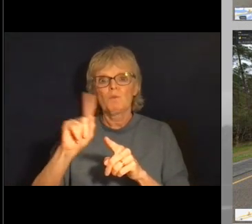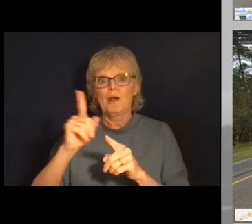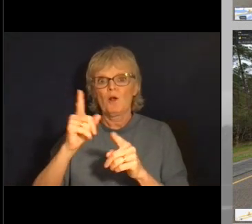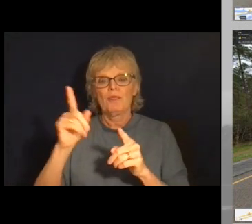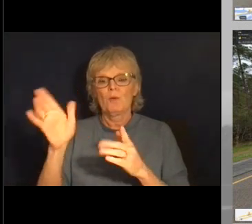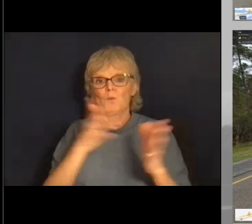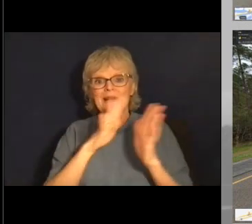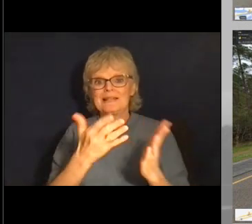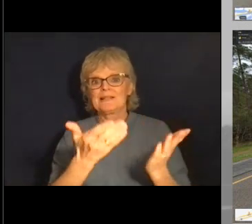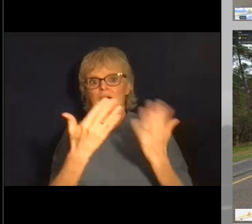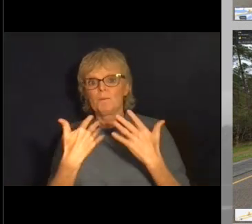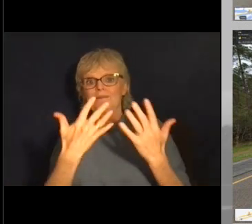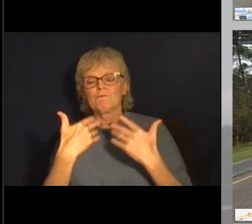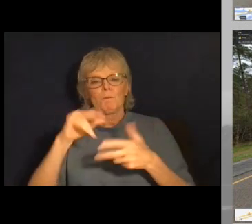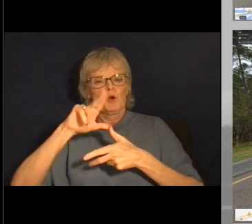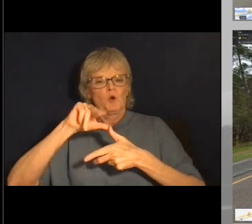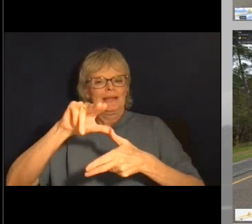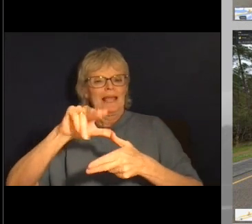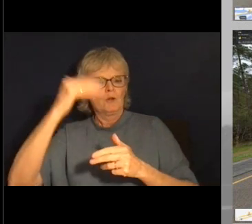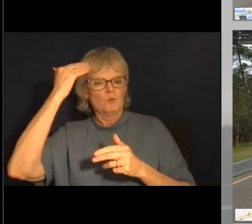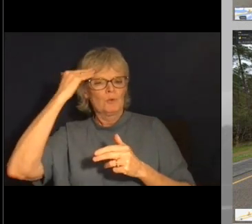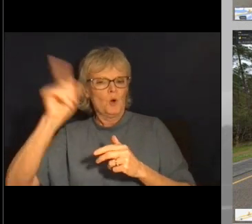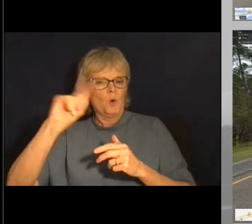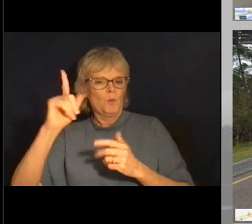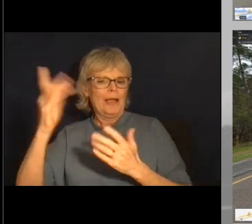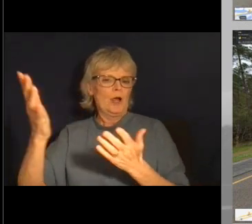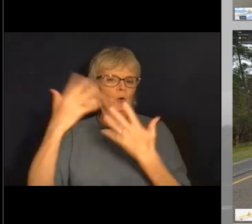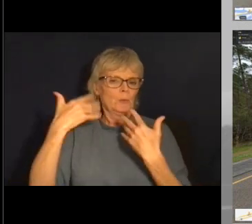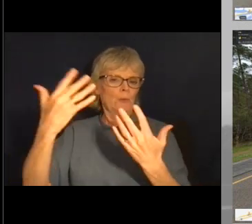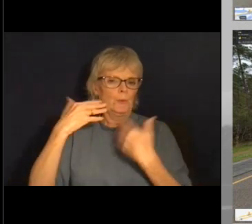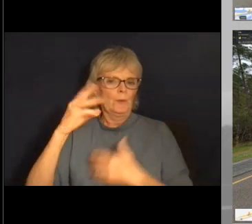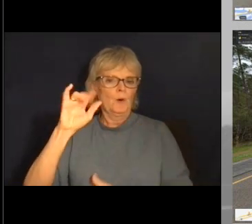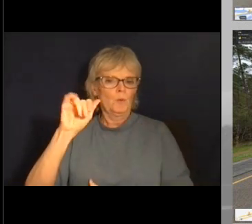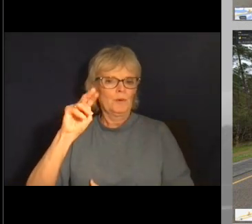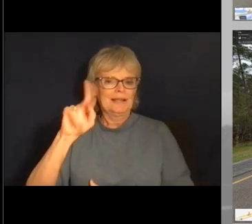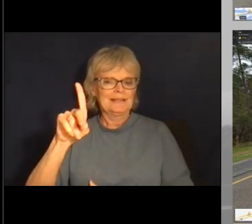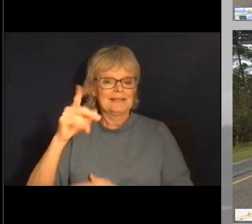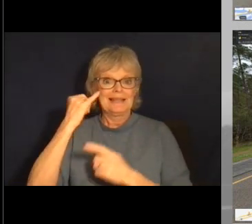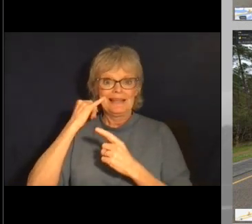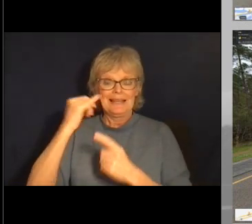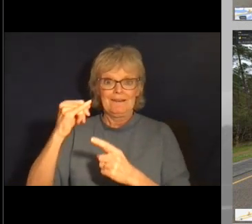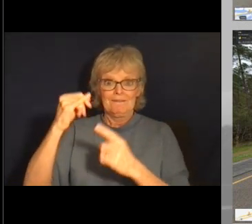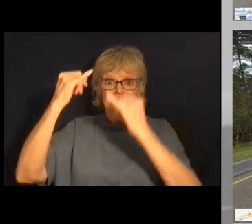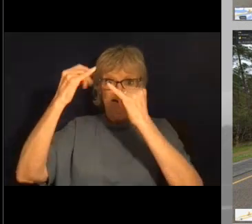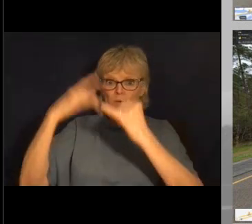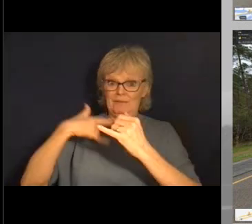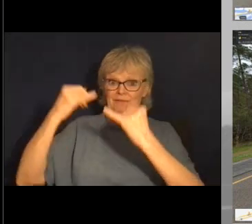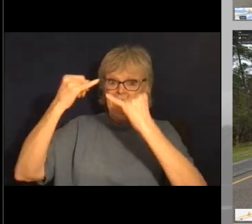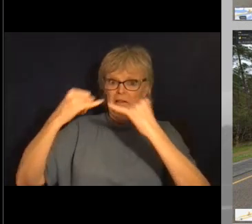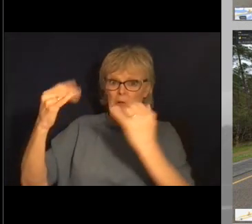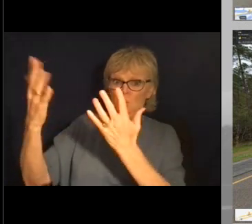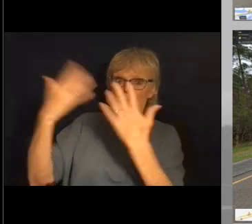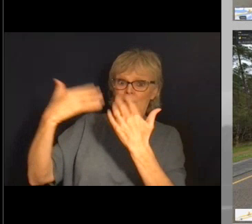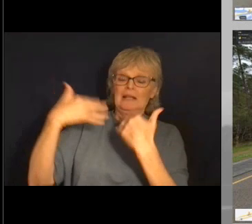I mean, it's a hurricane, so we kind of know where the winds going to be. So if they were going to come down, we wouldn't have been in danger for where that would have happened.